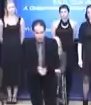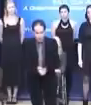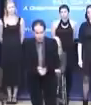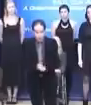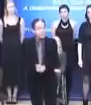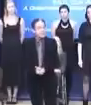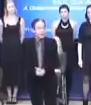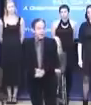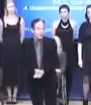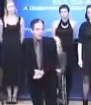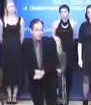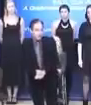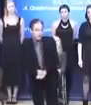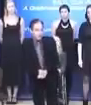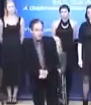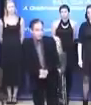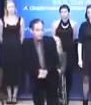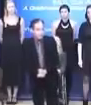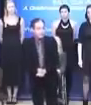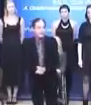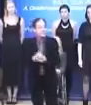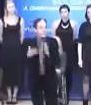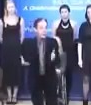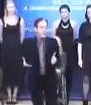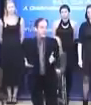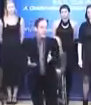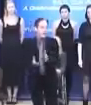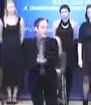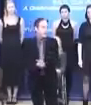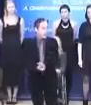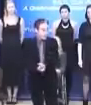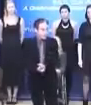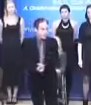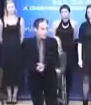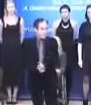The opening song of our show- Which is also the first song Duncan and I wrote for the show-